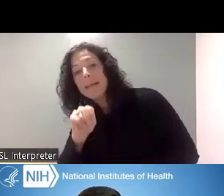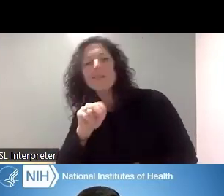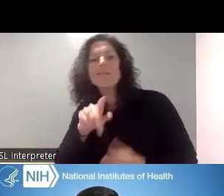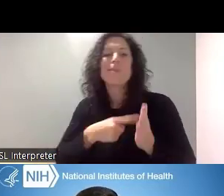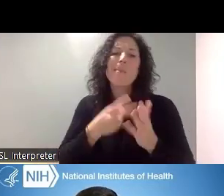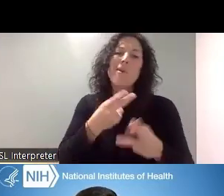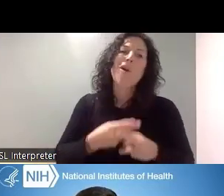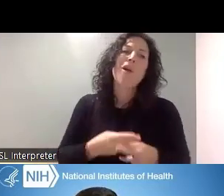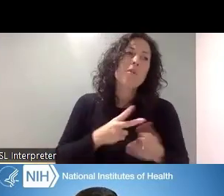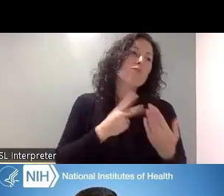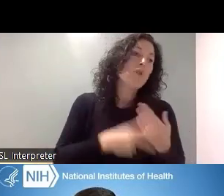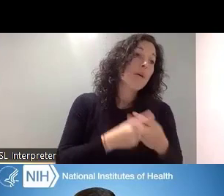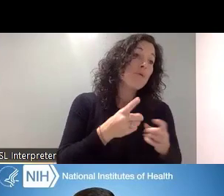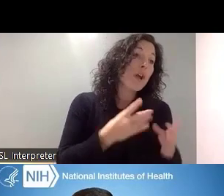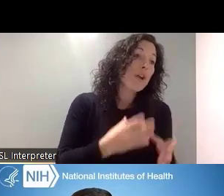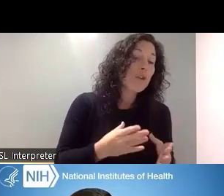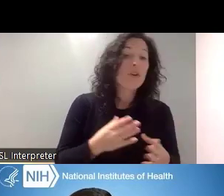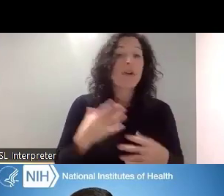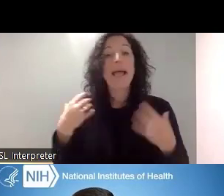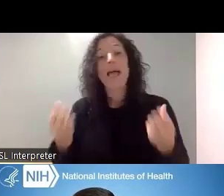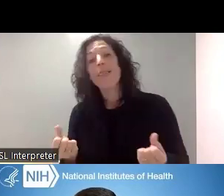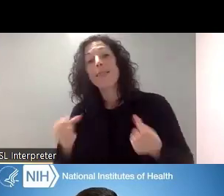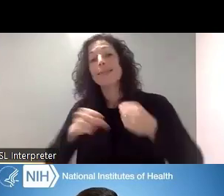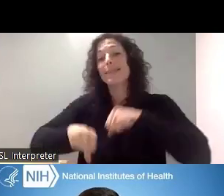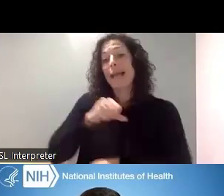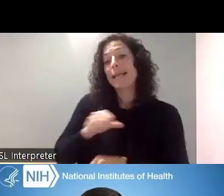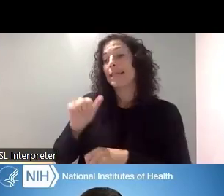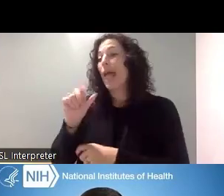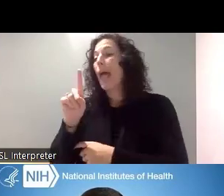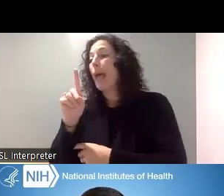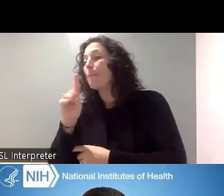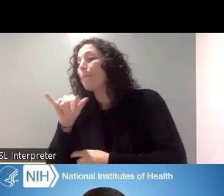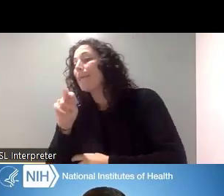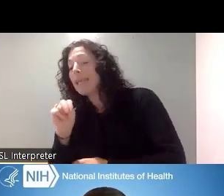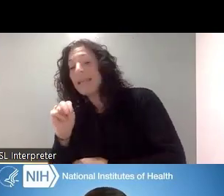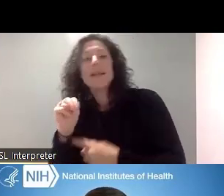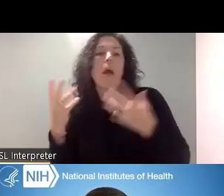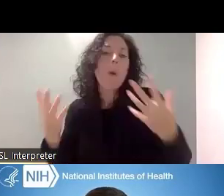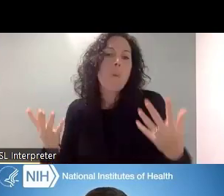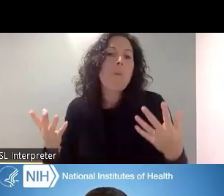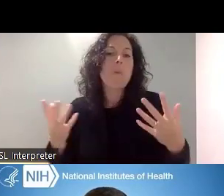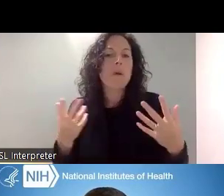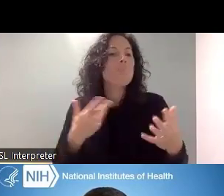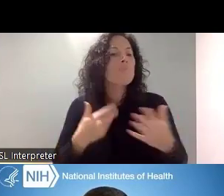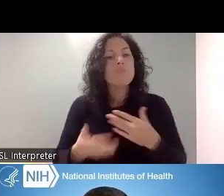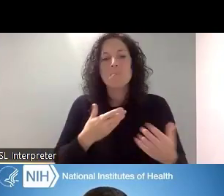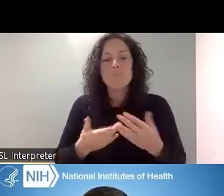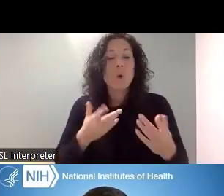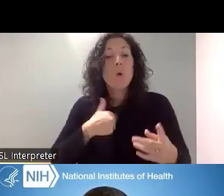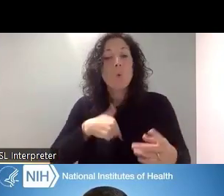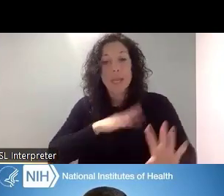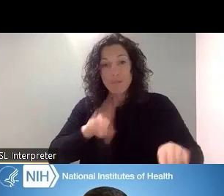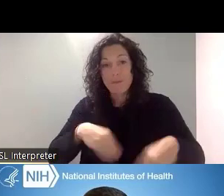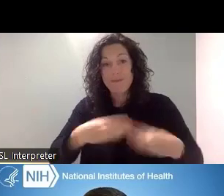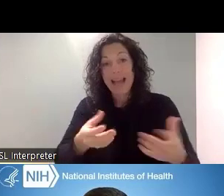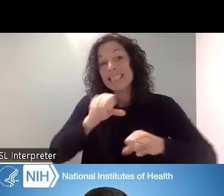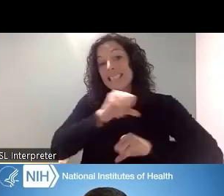Sometimes, we're called health science administrators. But regardless, we provide scientific expertise to our institute